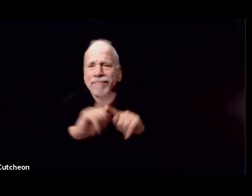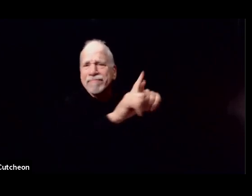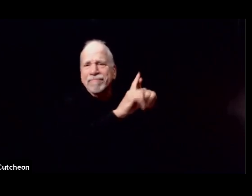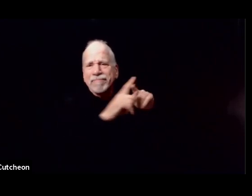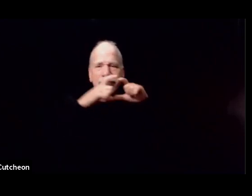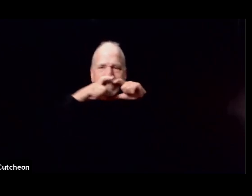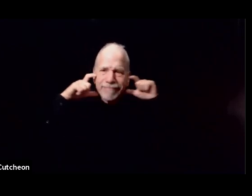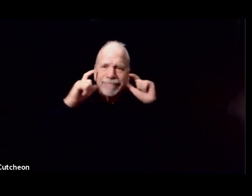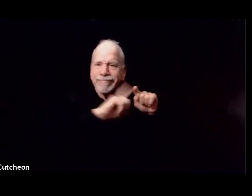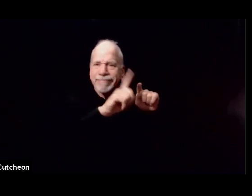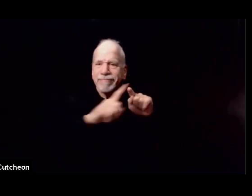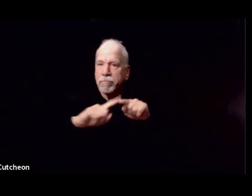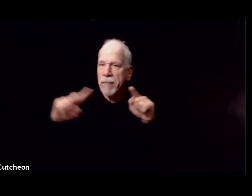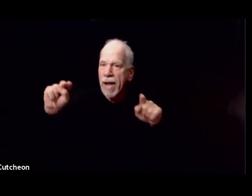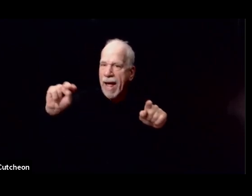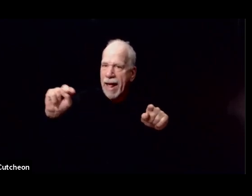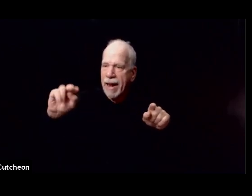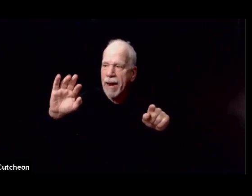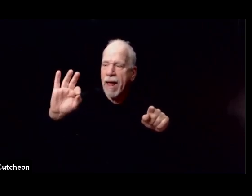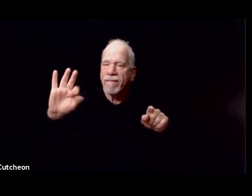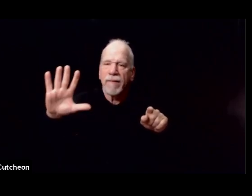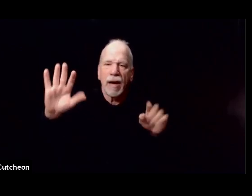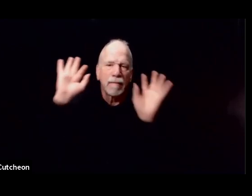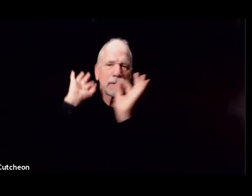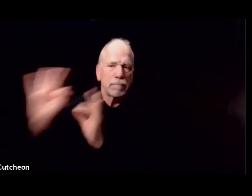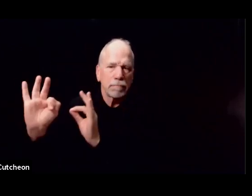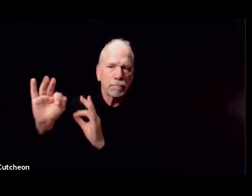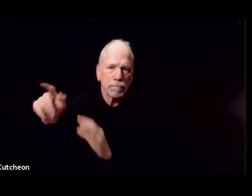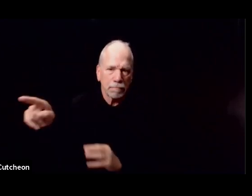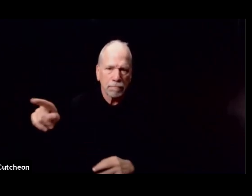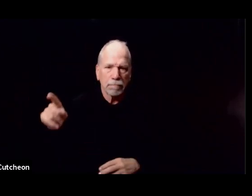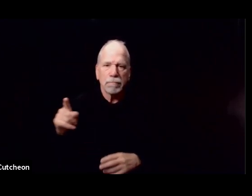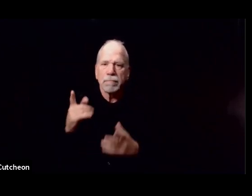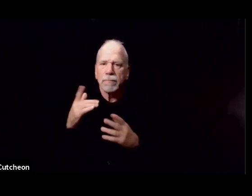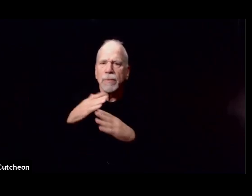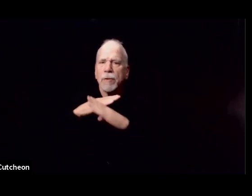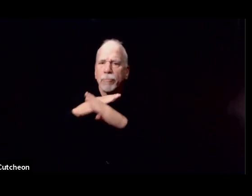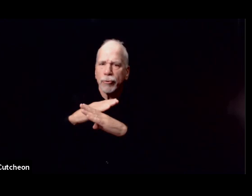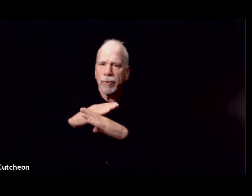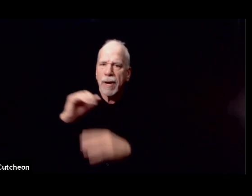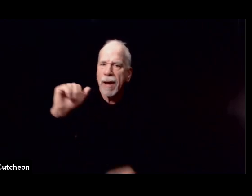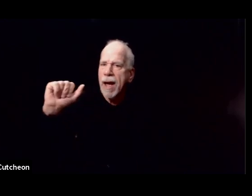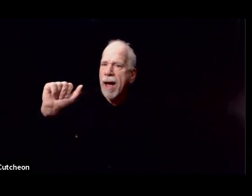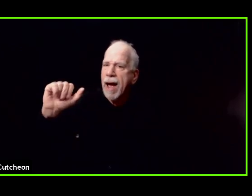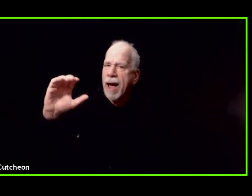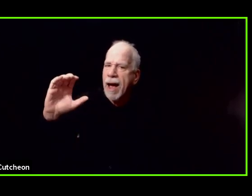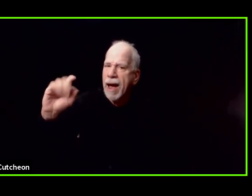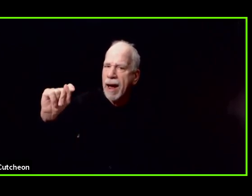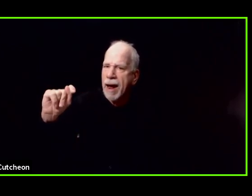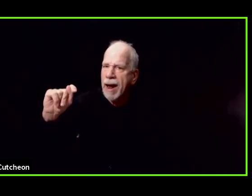defense production act to be able to provide some additional masks to the states coming